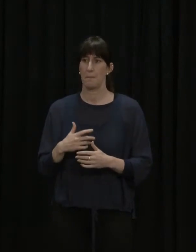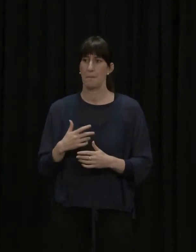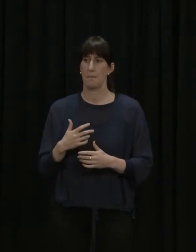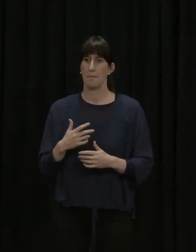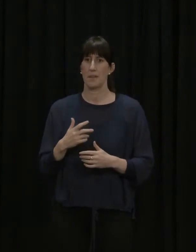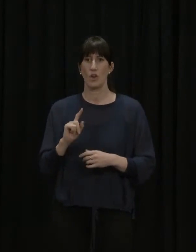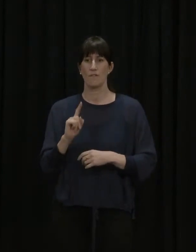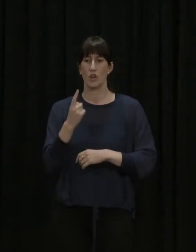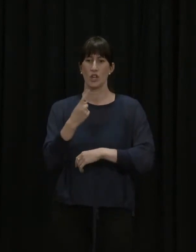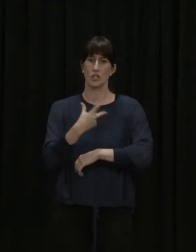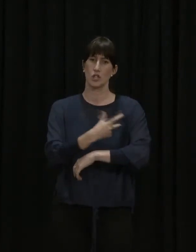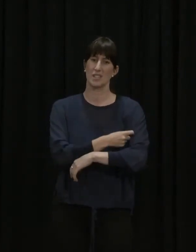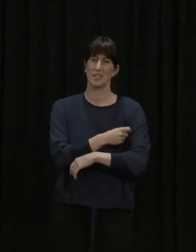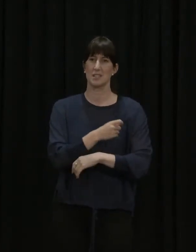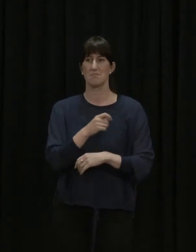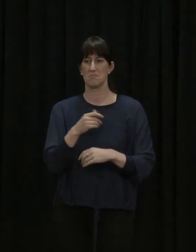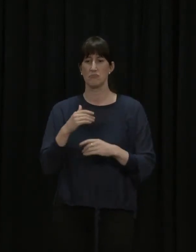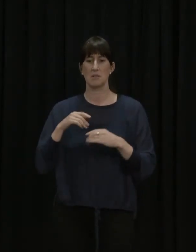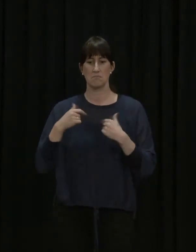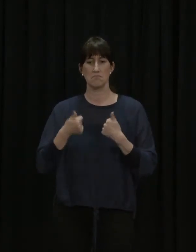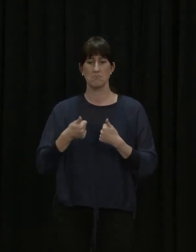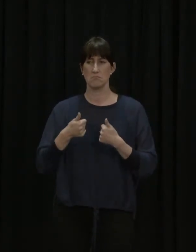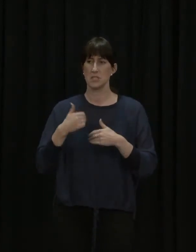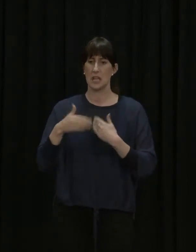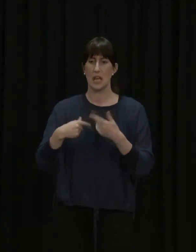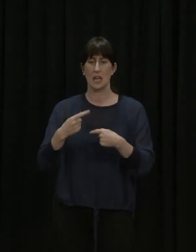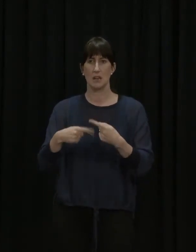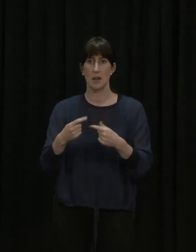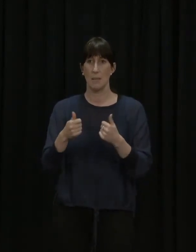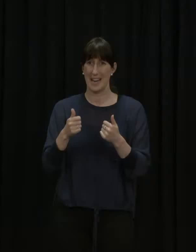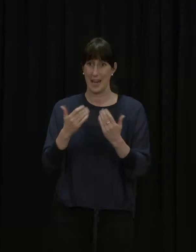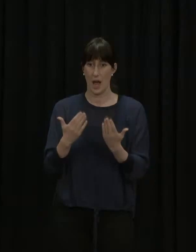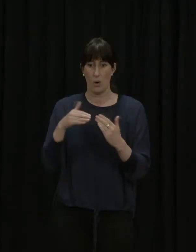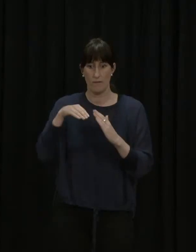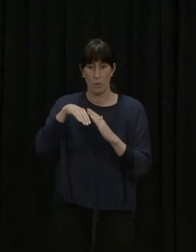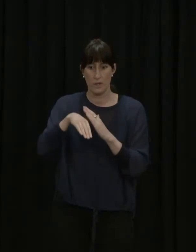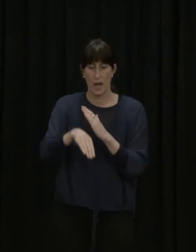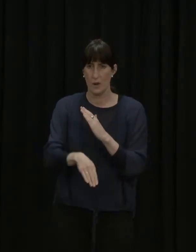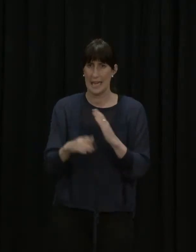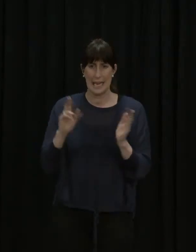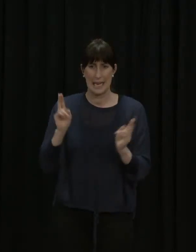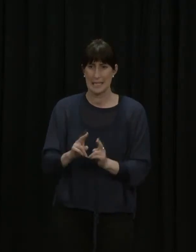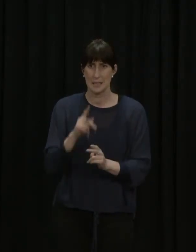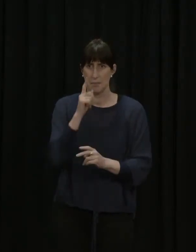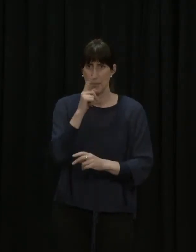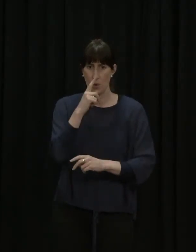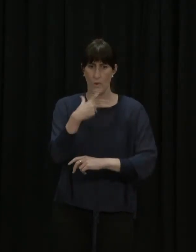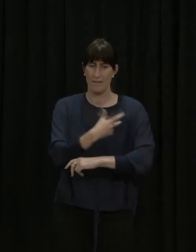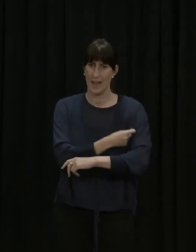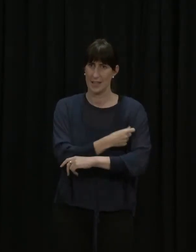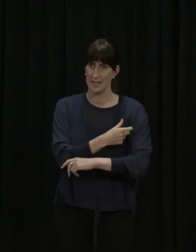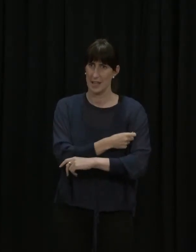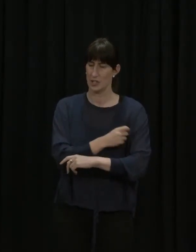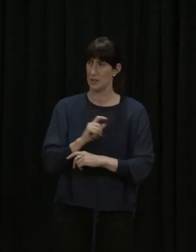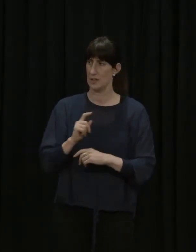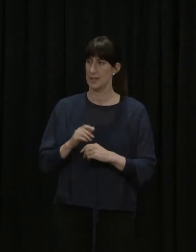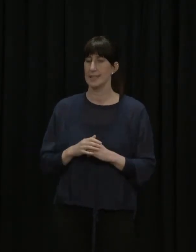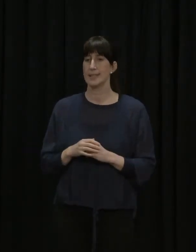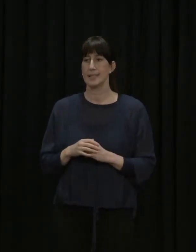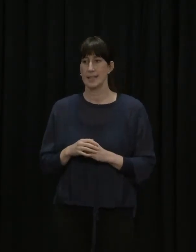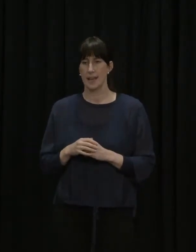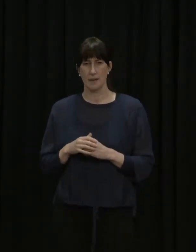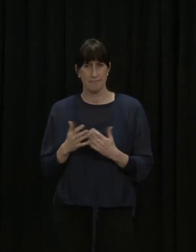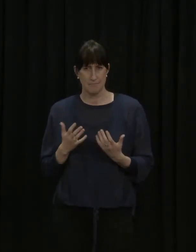vaccines have been these first